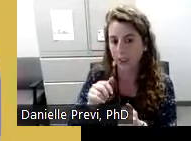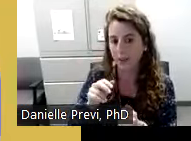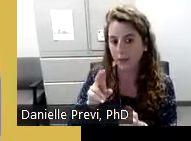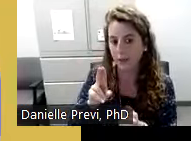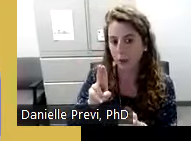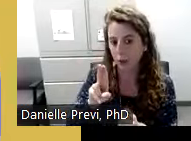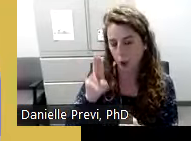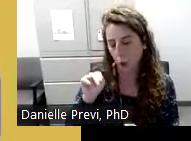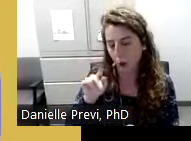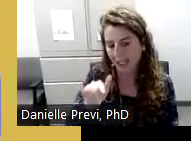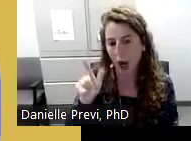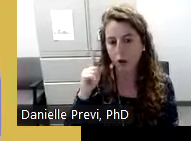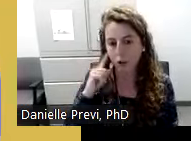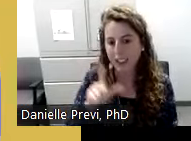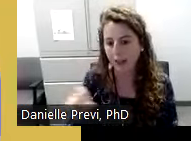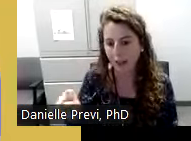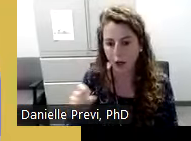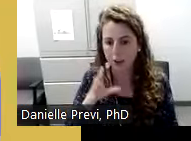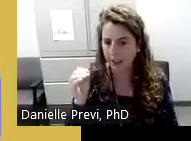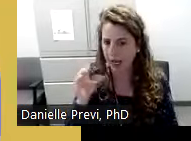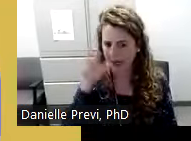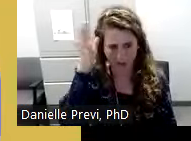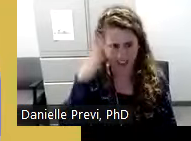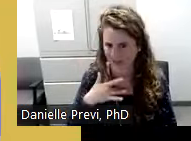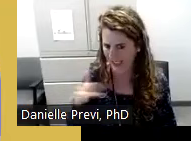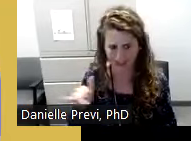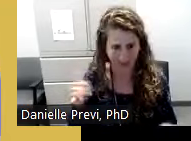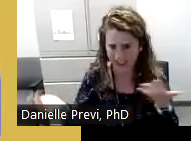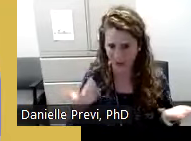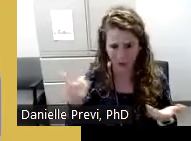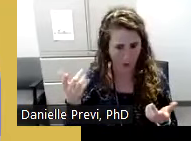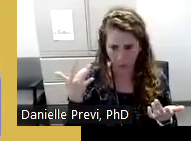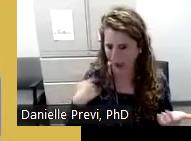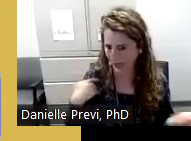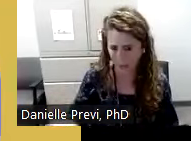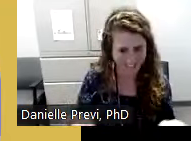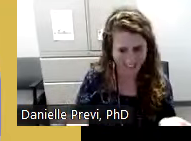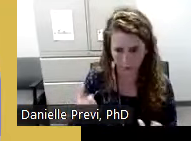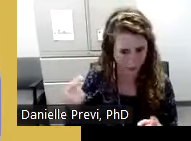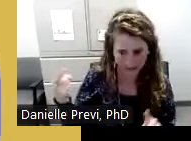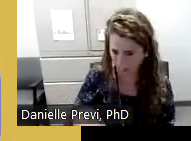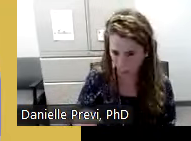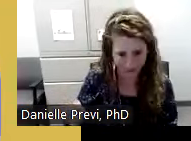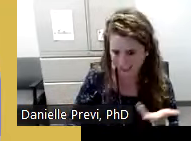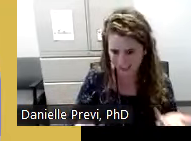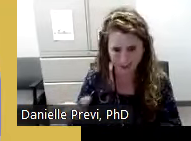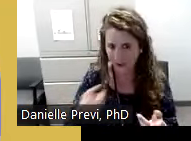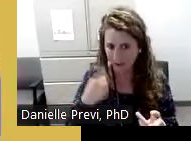will refer children to me with unilateral hearing loss, and the parents really don’t